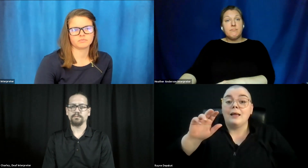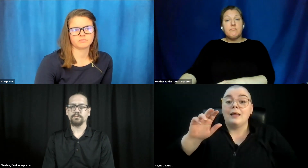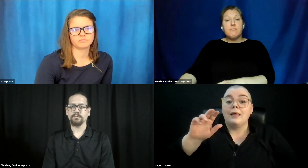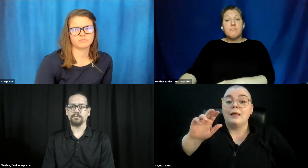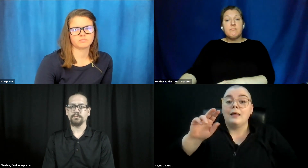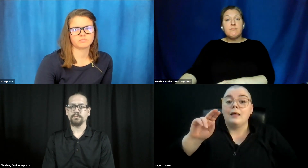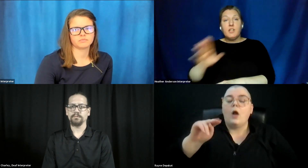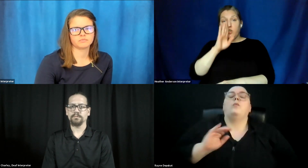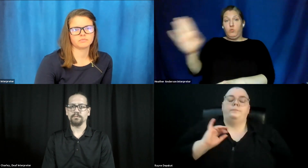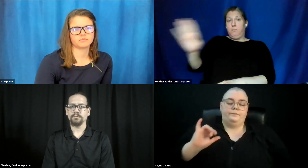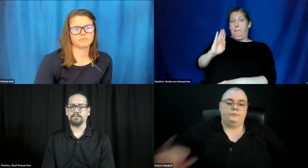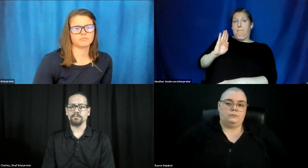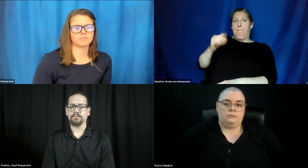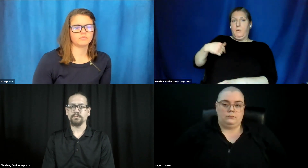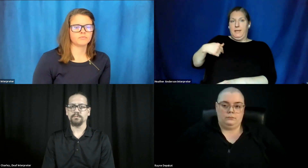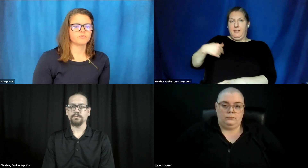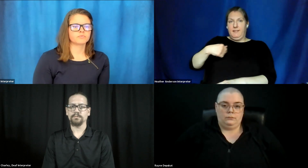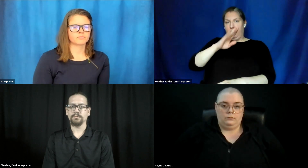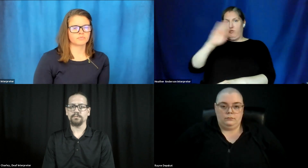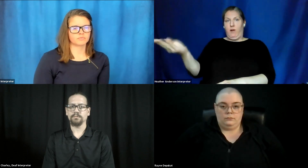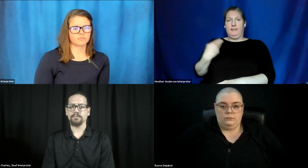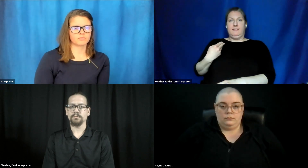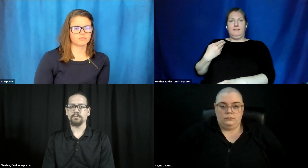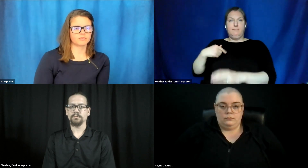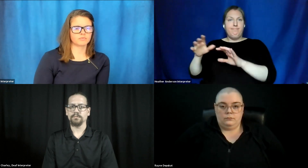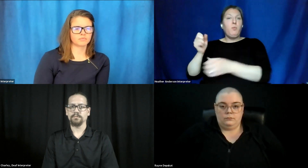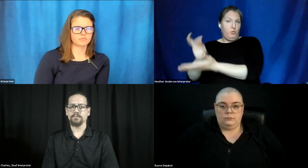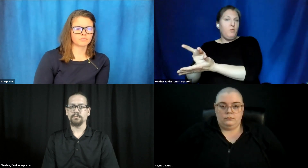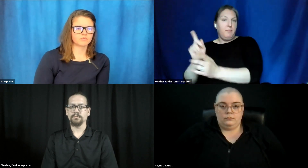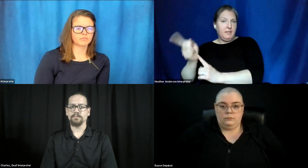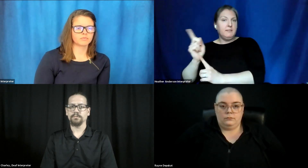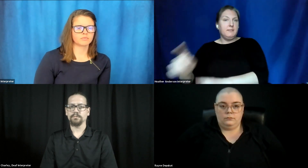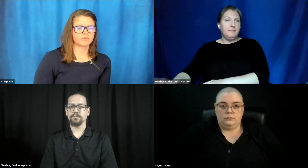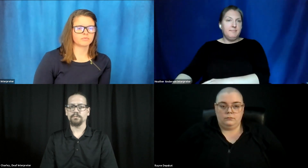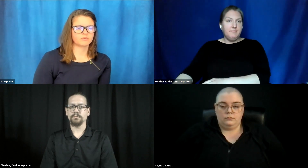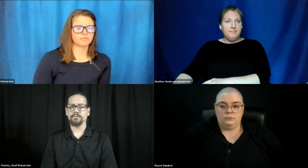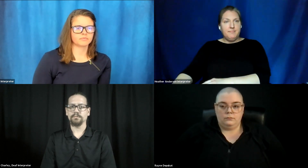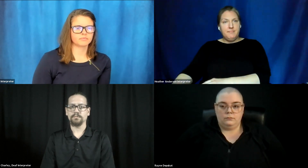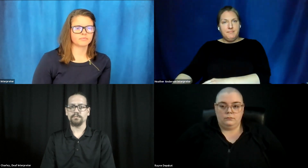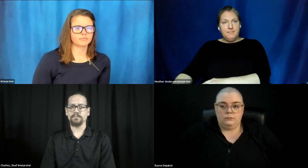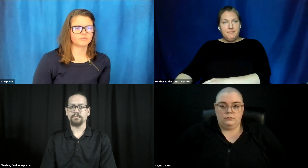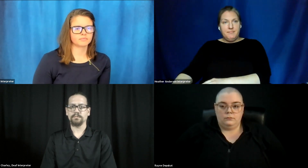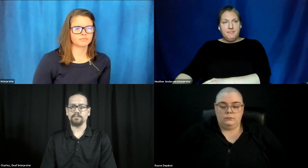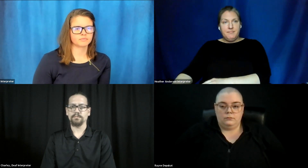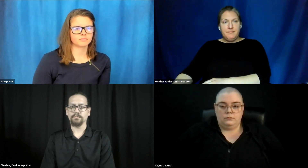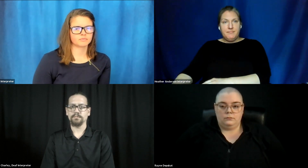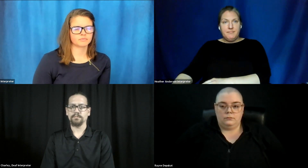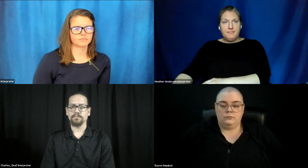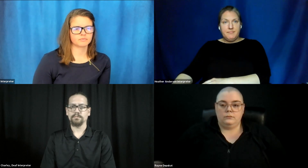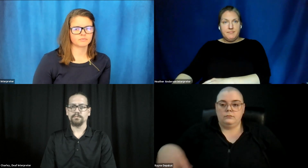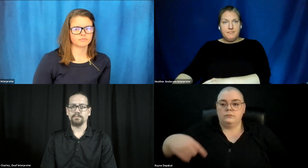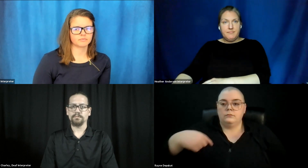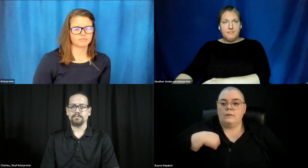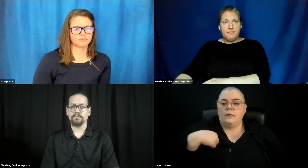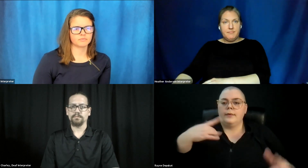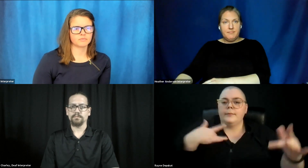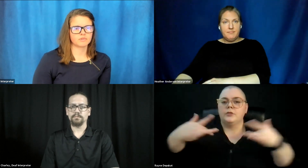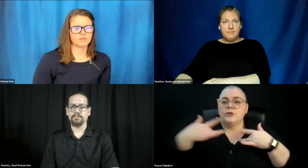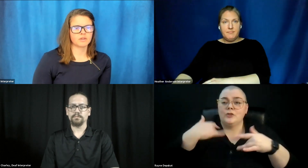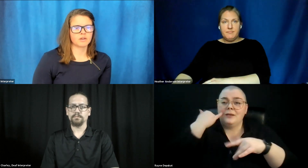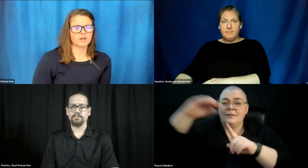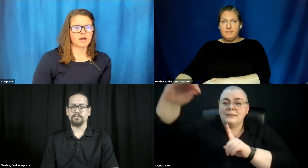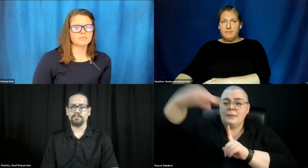That to me.